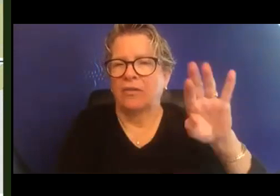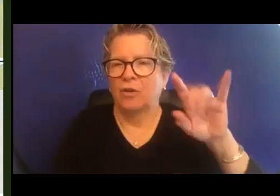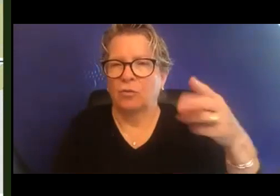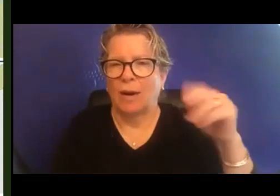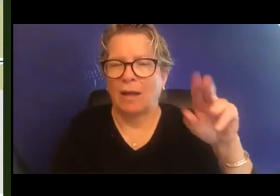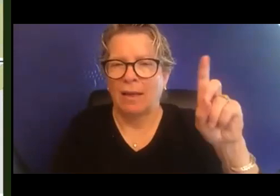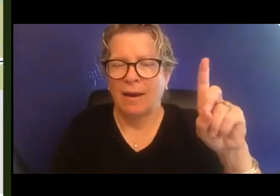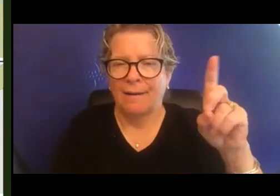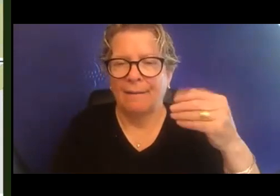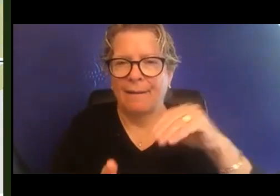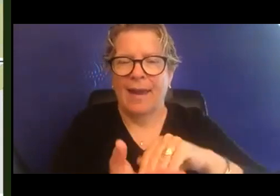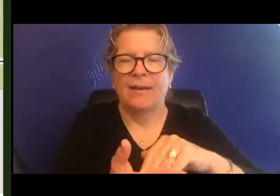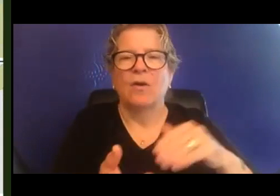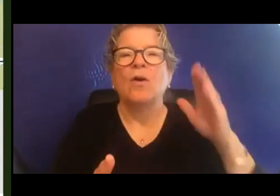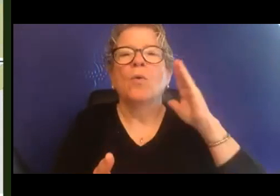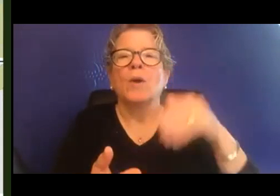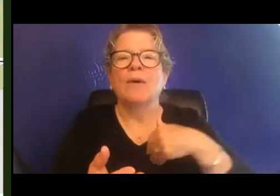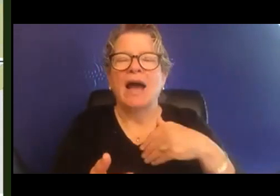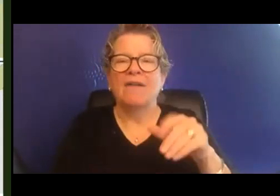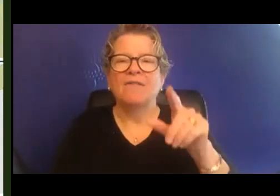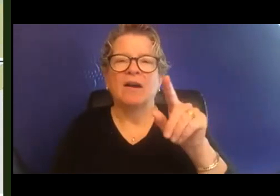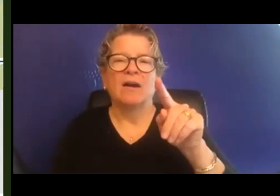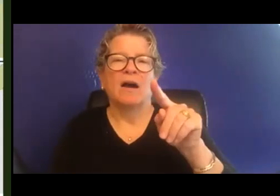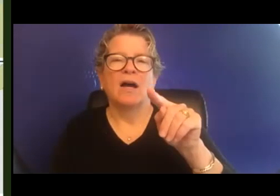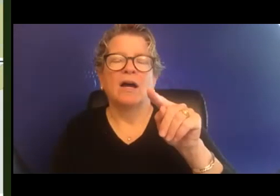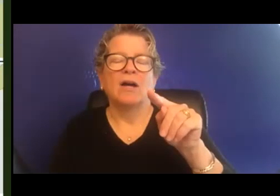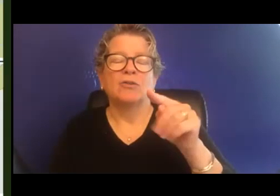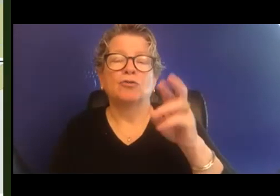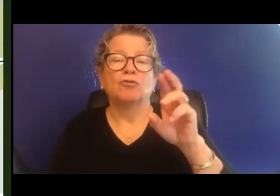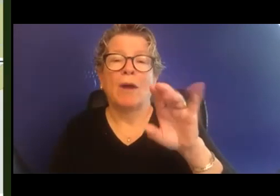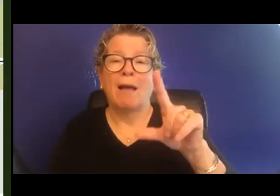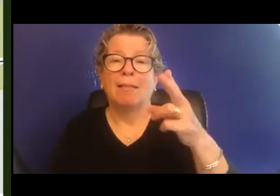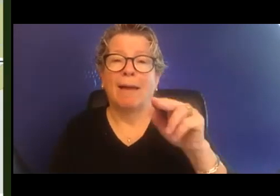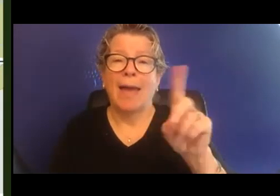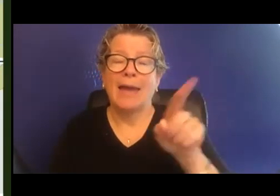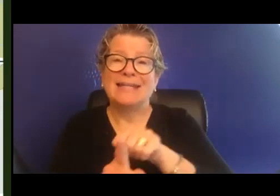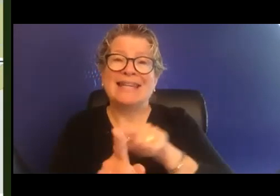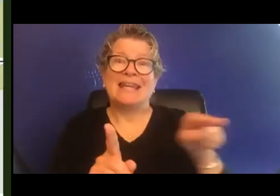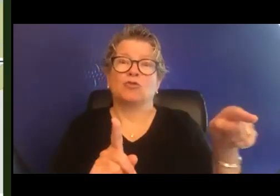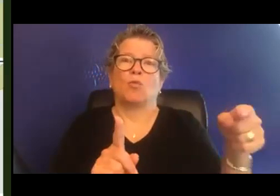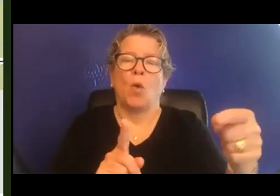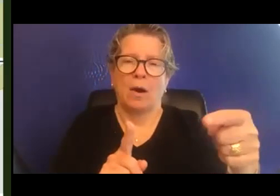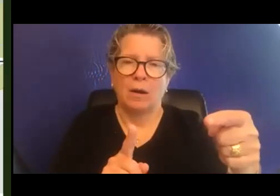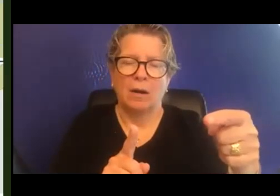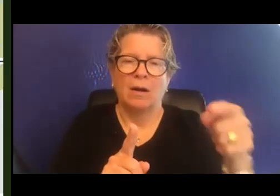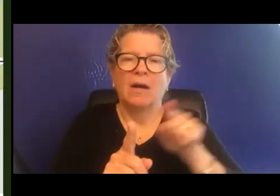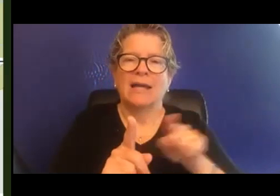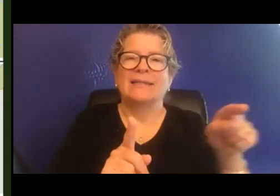So we will be putting in, as Ron mentioned, a trail detour around, that you would be able to access from that area, a